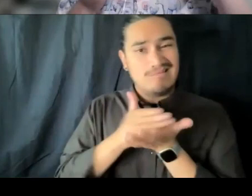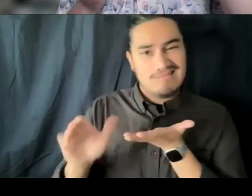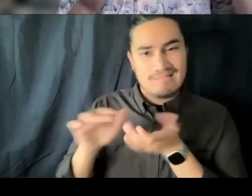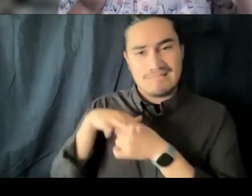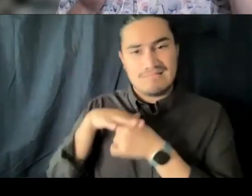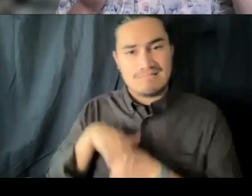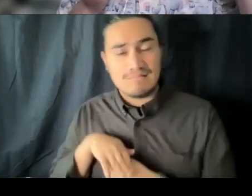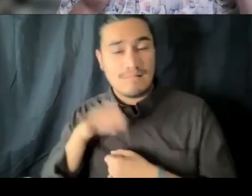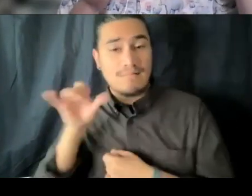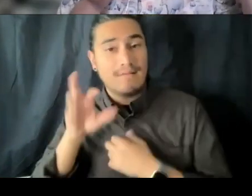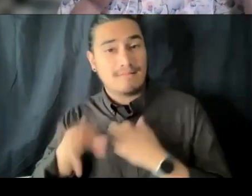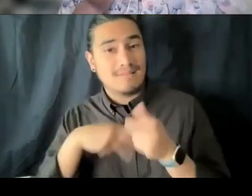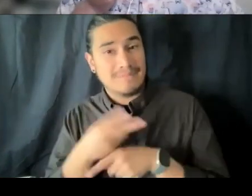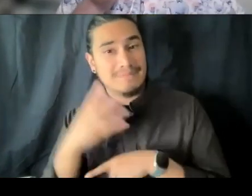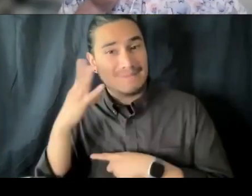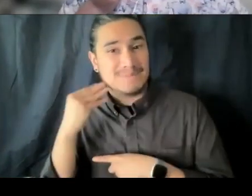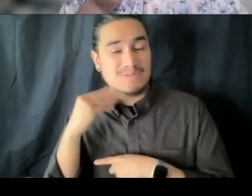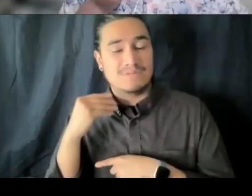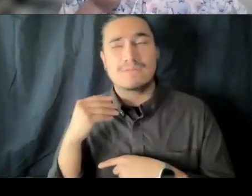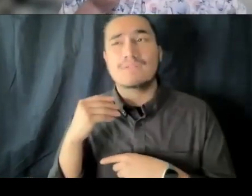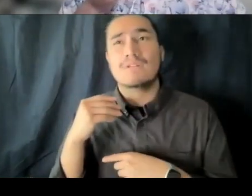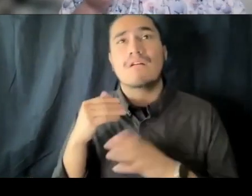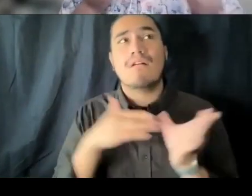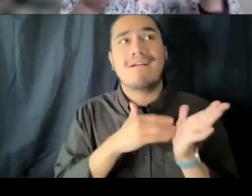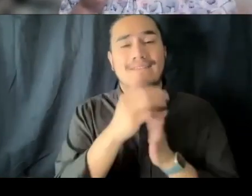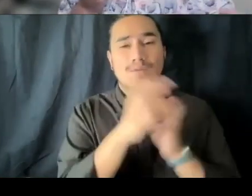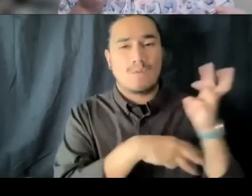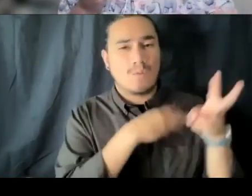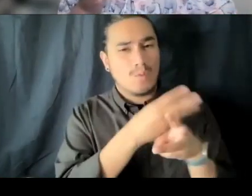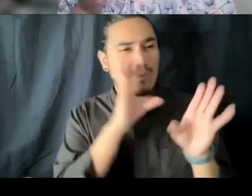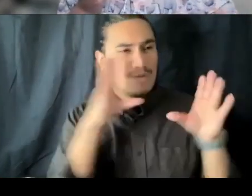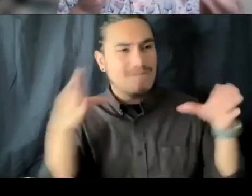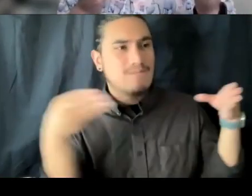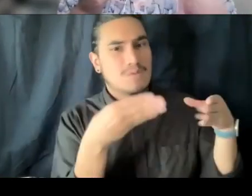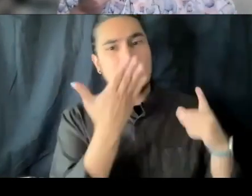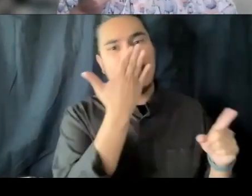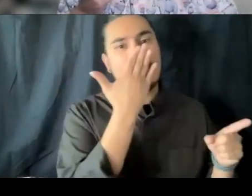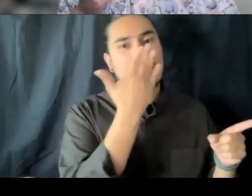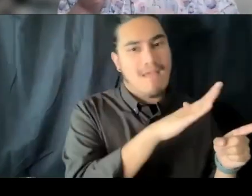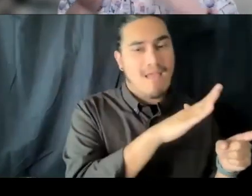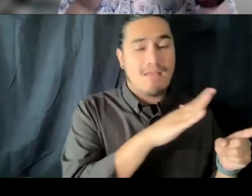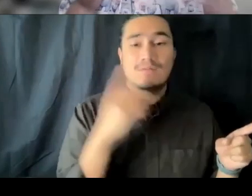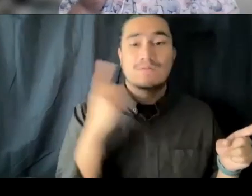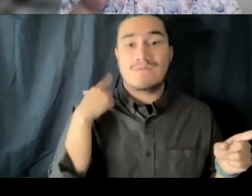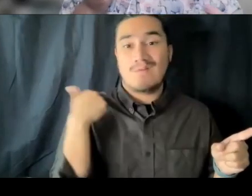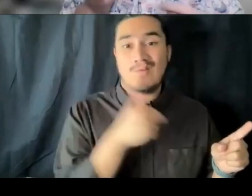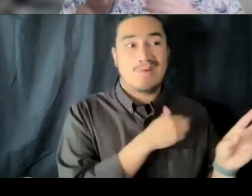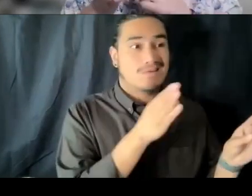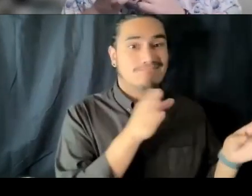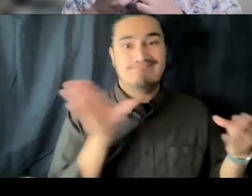sometimes the world focuses so much on the bad, so creating space for joy, for, you know,